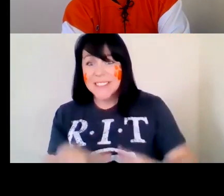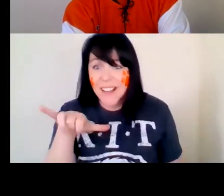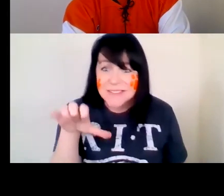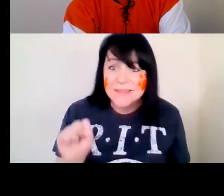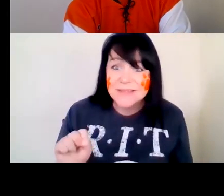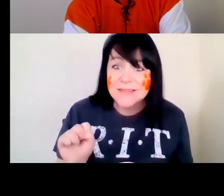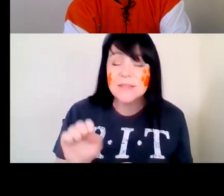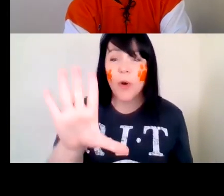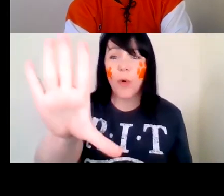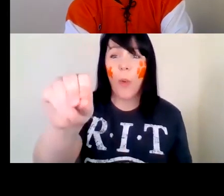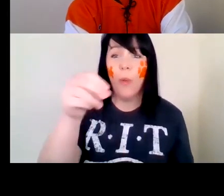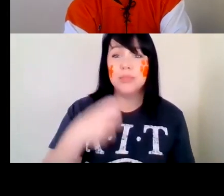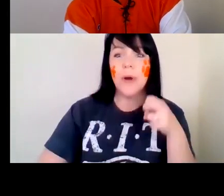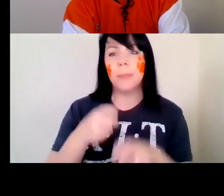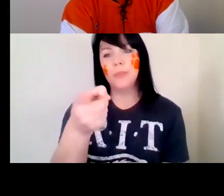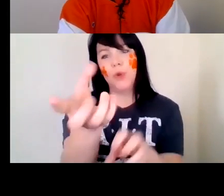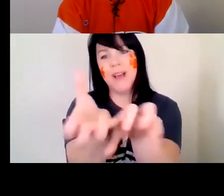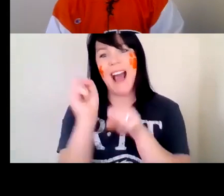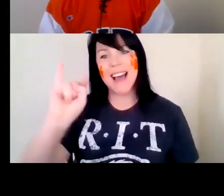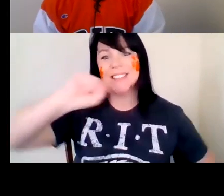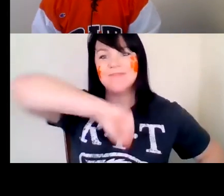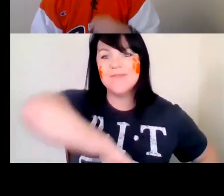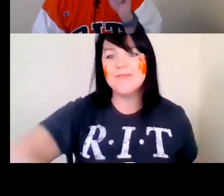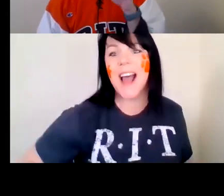….so far is yes, you would be available. No problem. You got it.